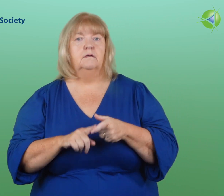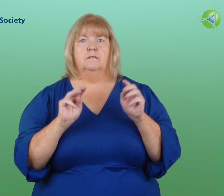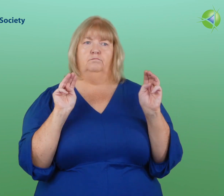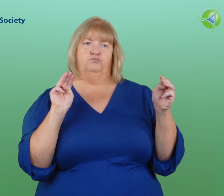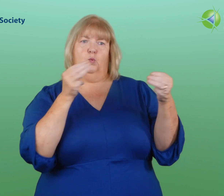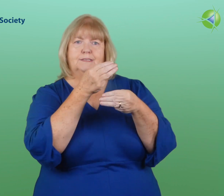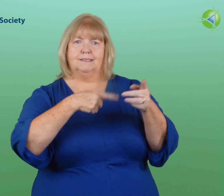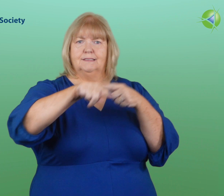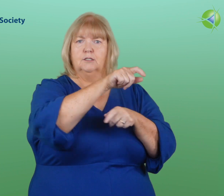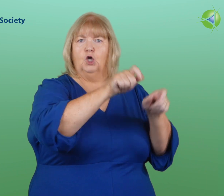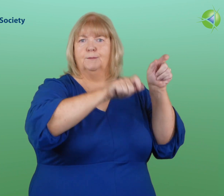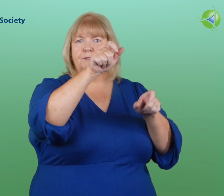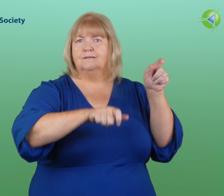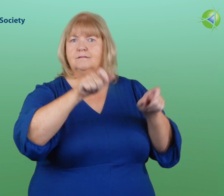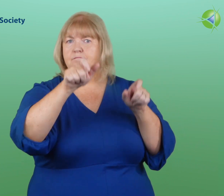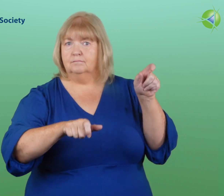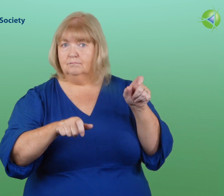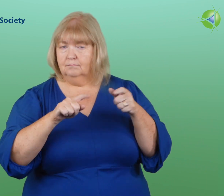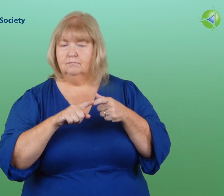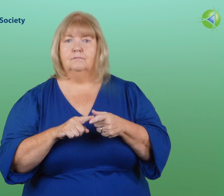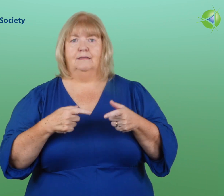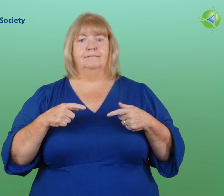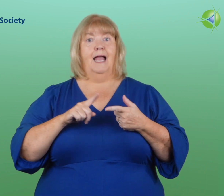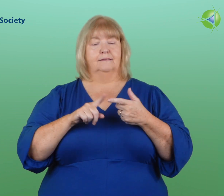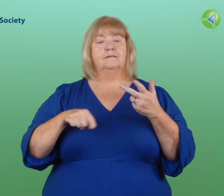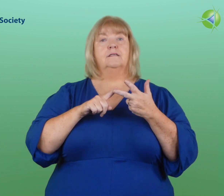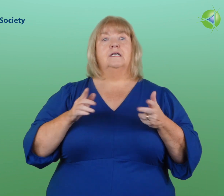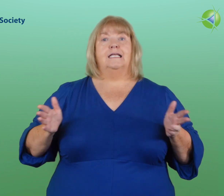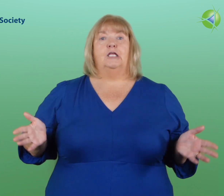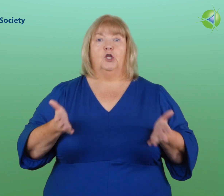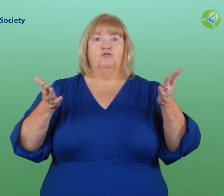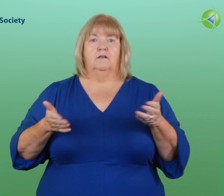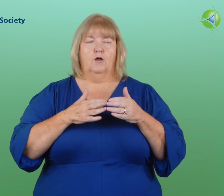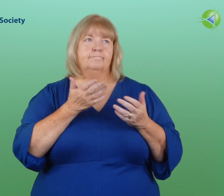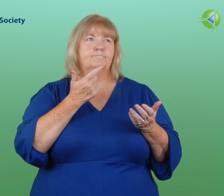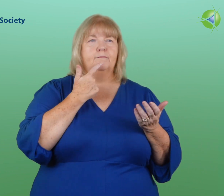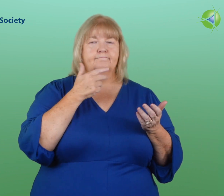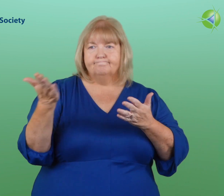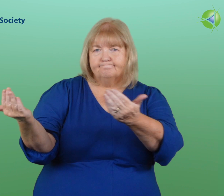protecting consumers, and